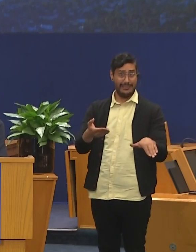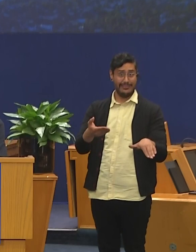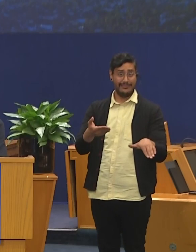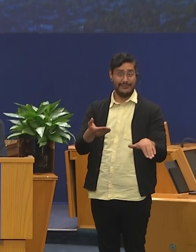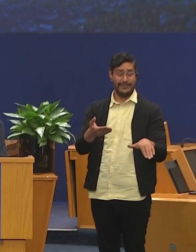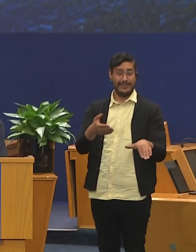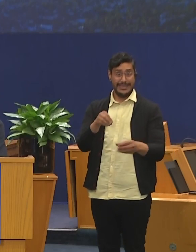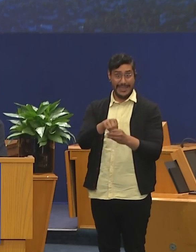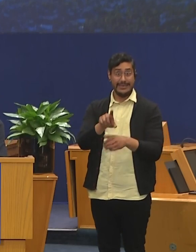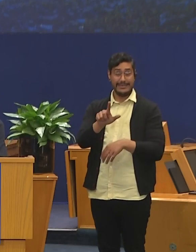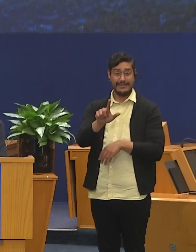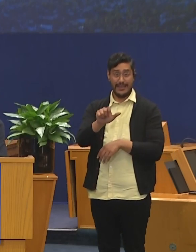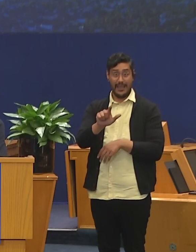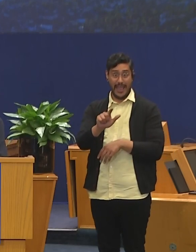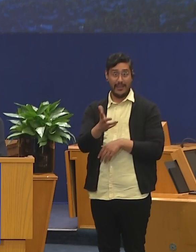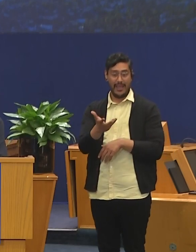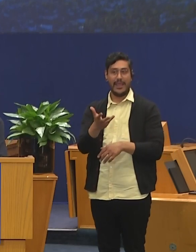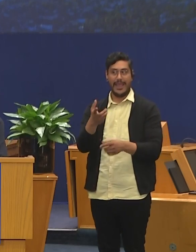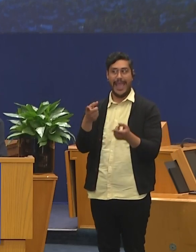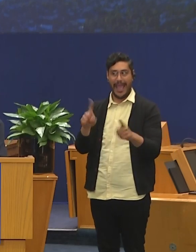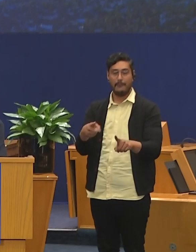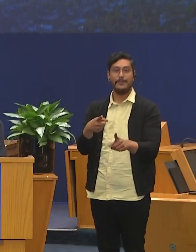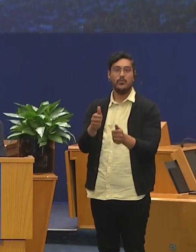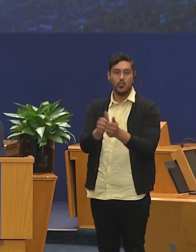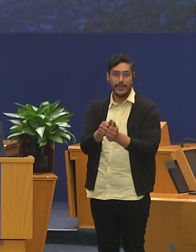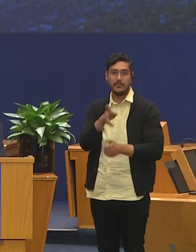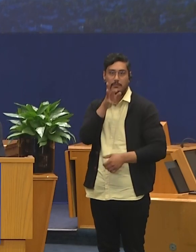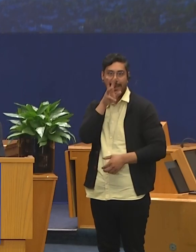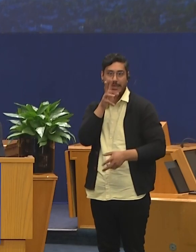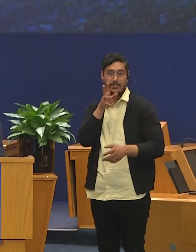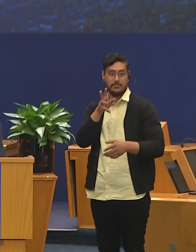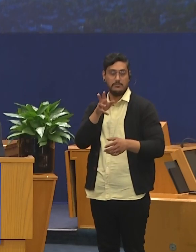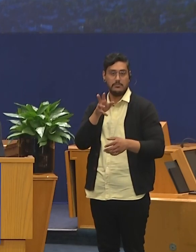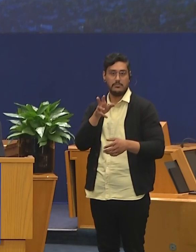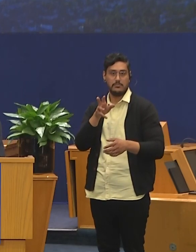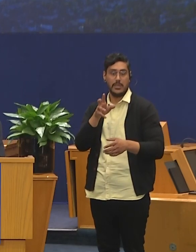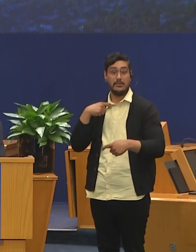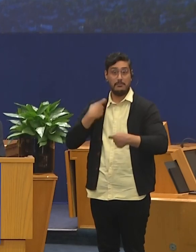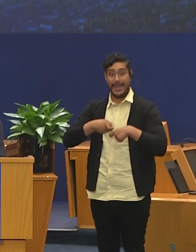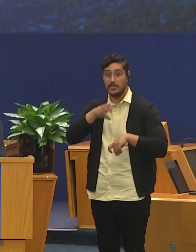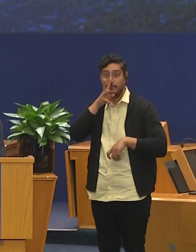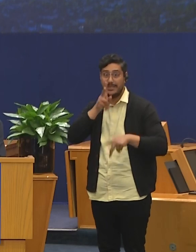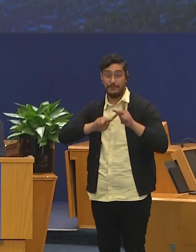I THINK 28 PERCENT OF THE DEATHS